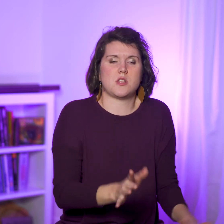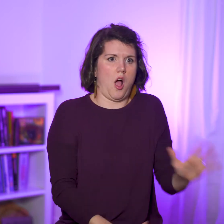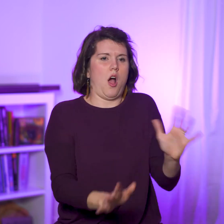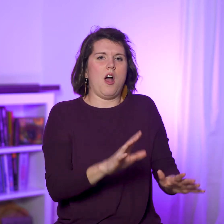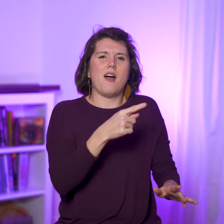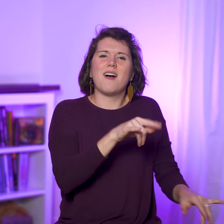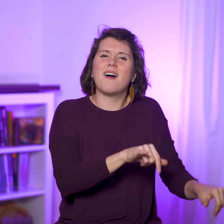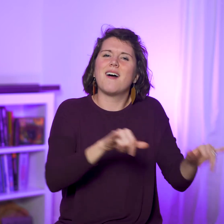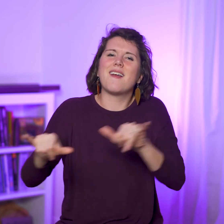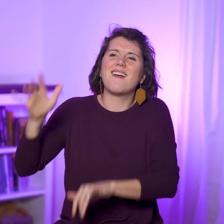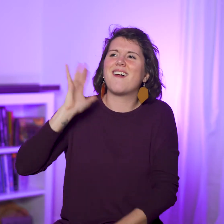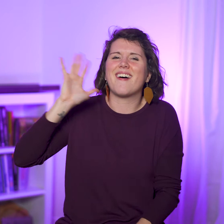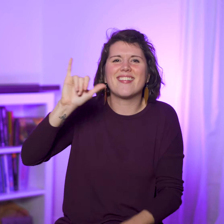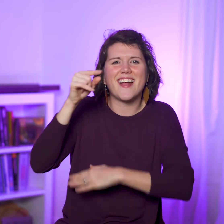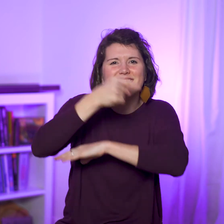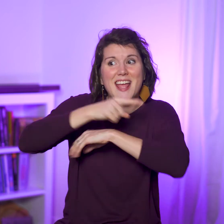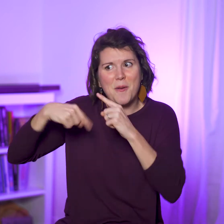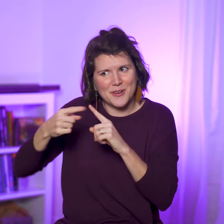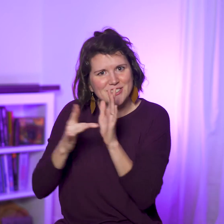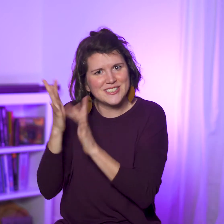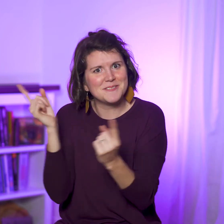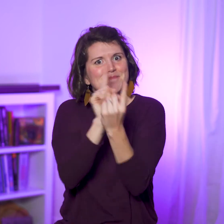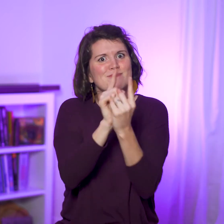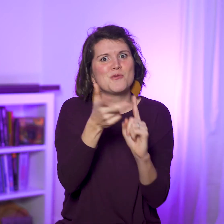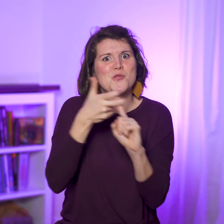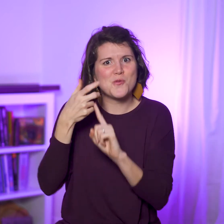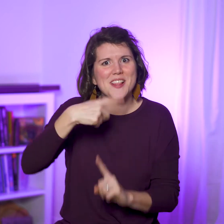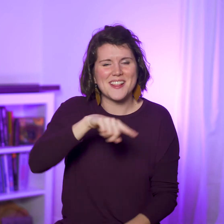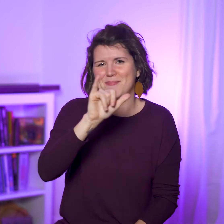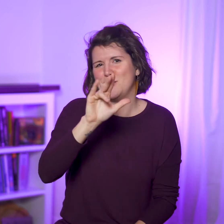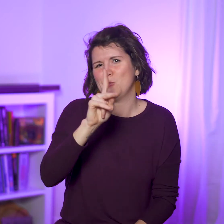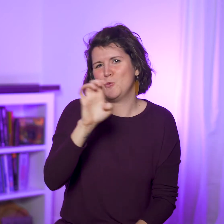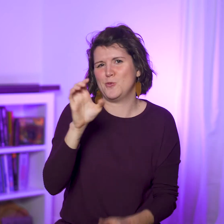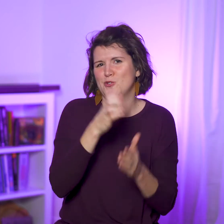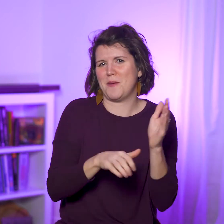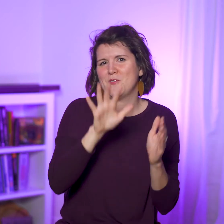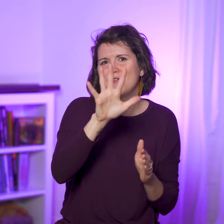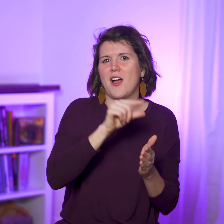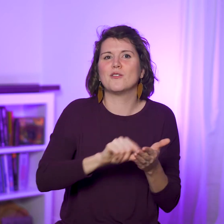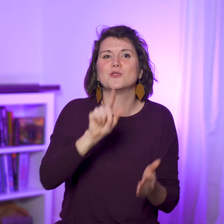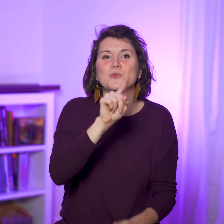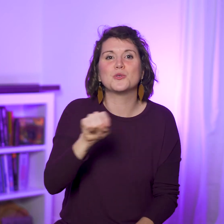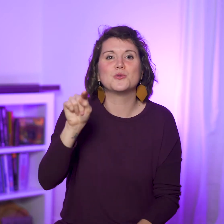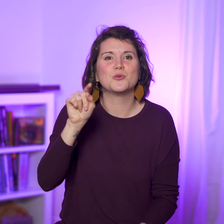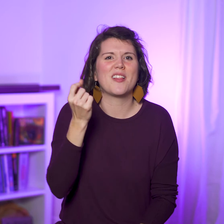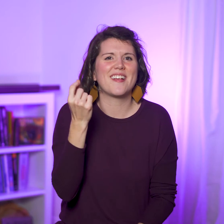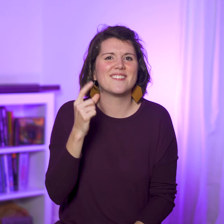This is like what He did on the day He recruited them (Luke 5:1-11);